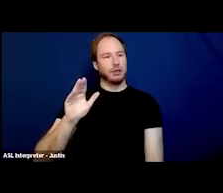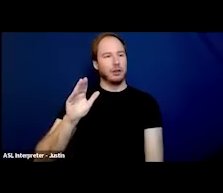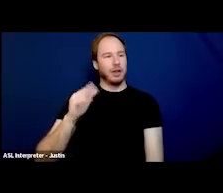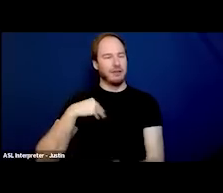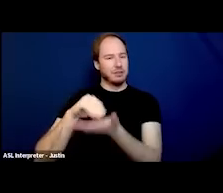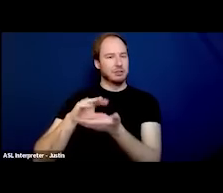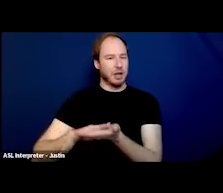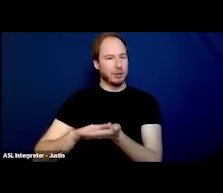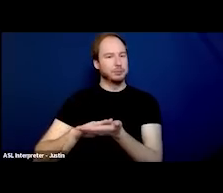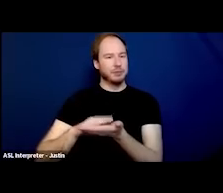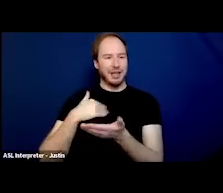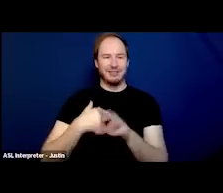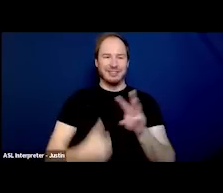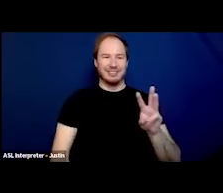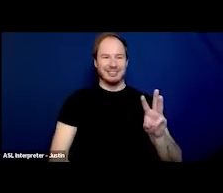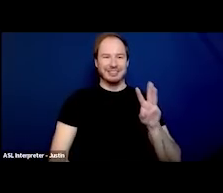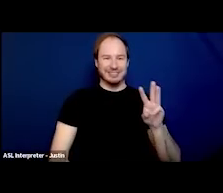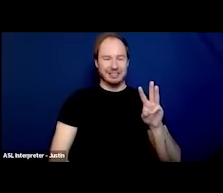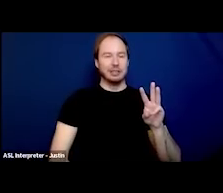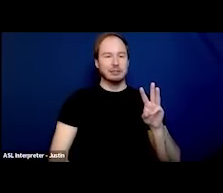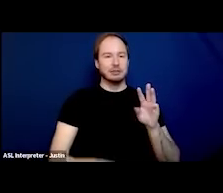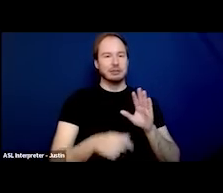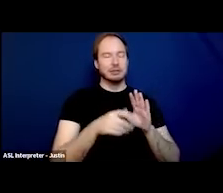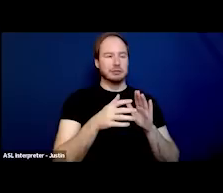SAMHSA describes six principles of trauma informed approach,